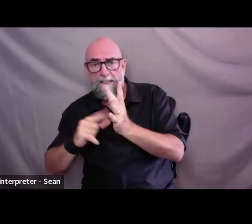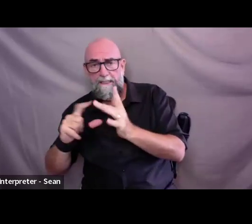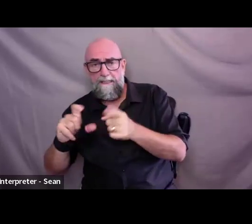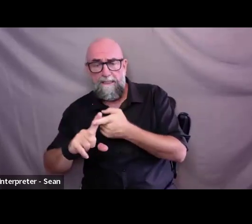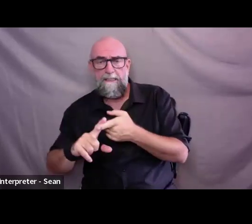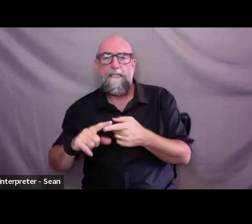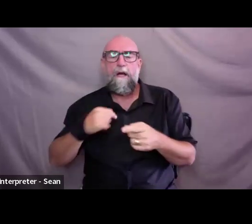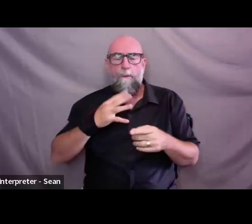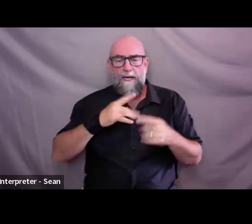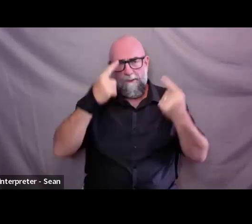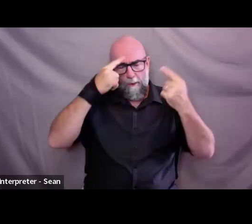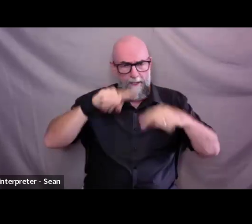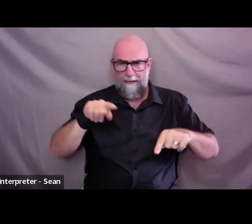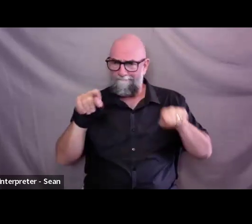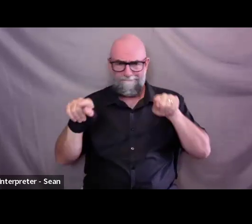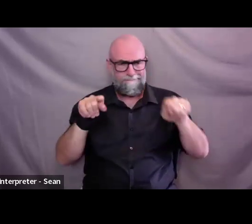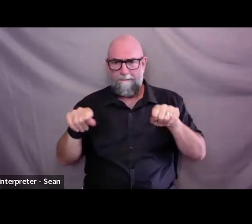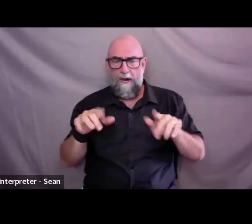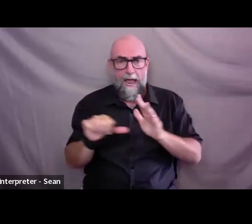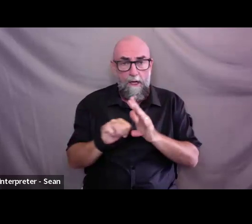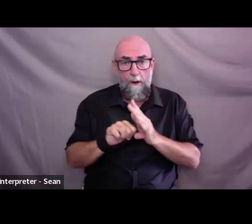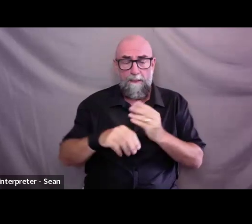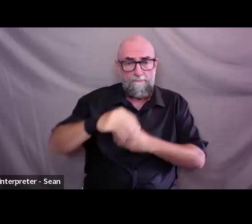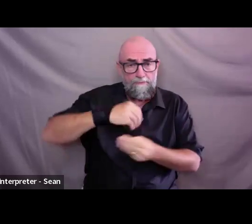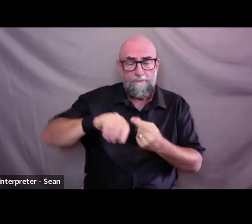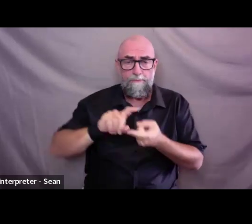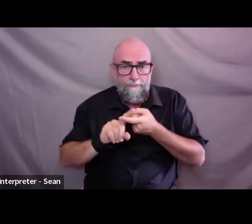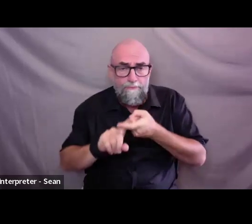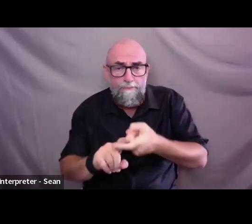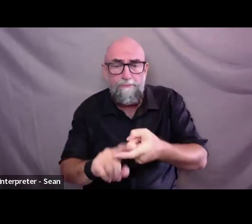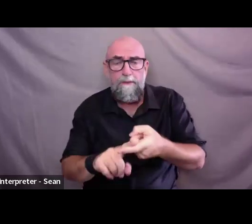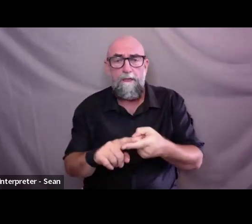How do we develop new ways of working and start to implement